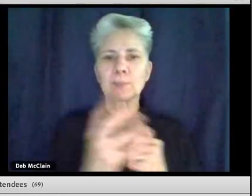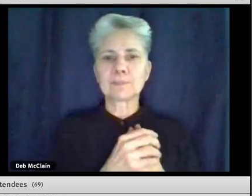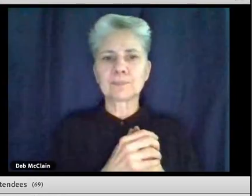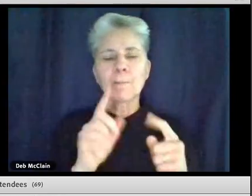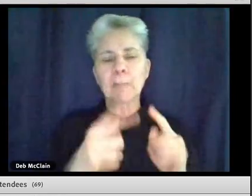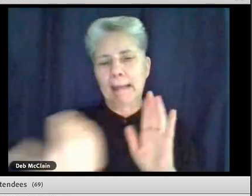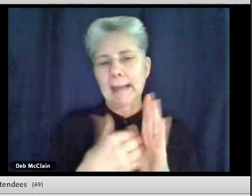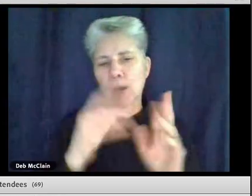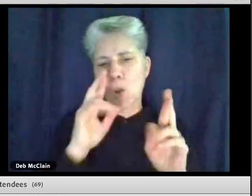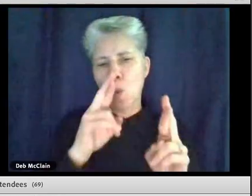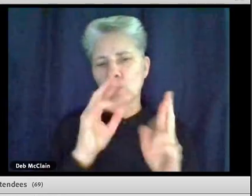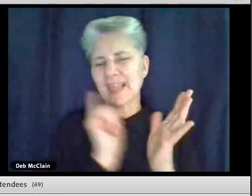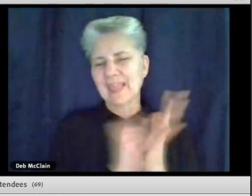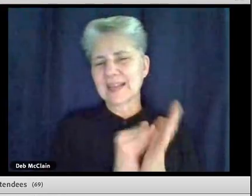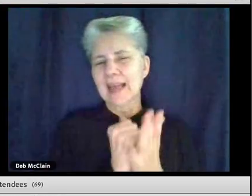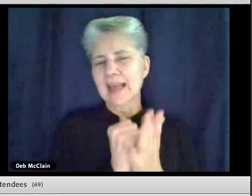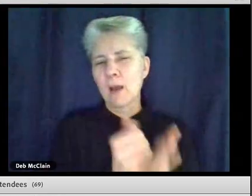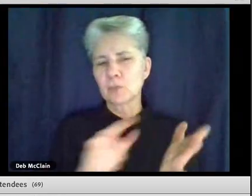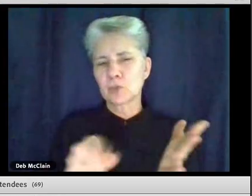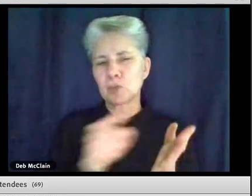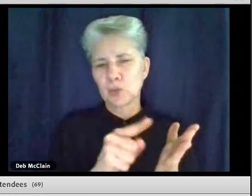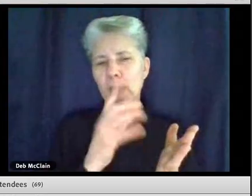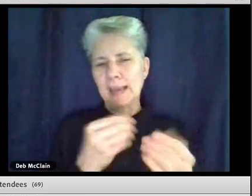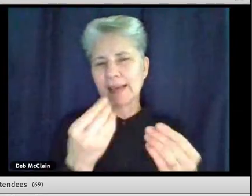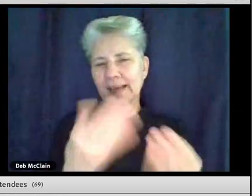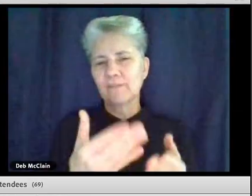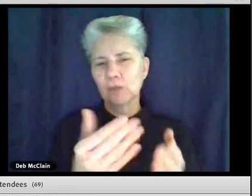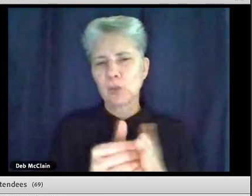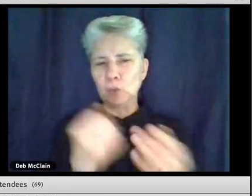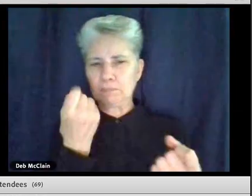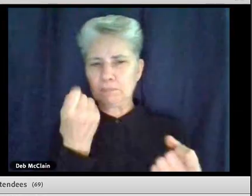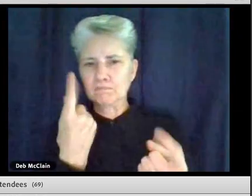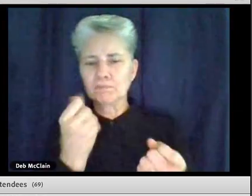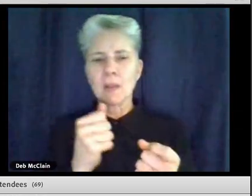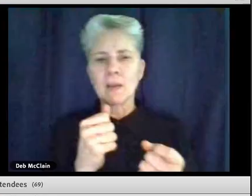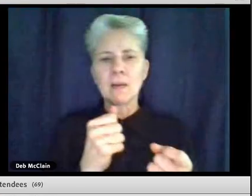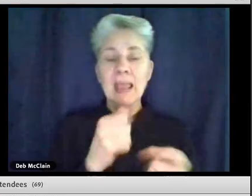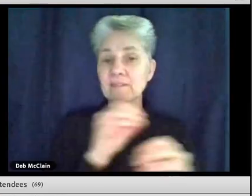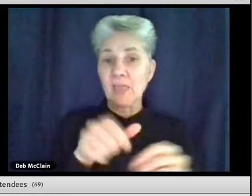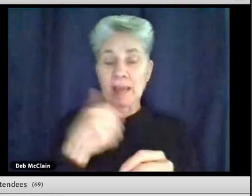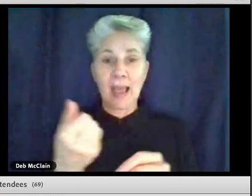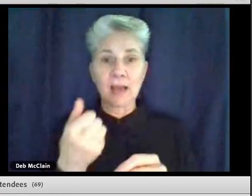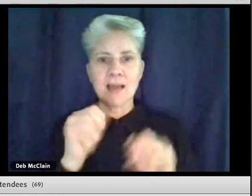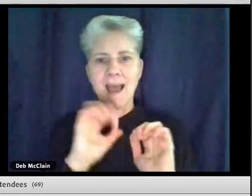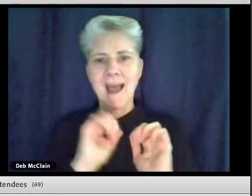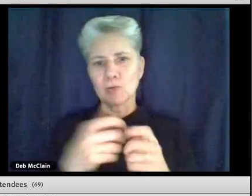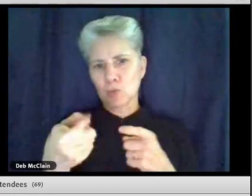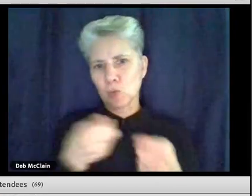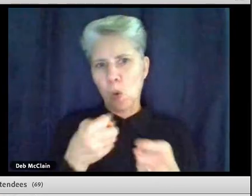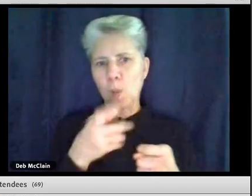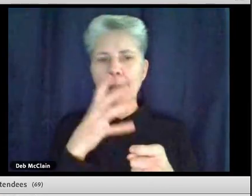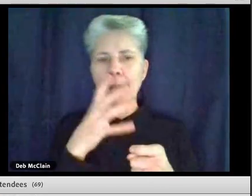Thank you so much. I'm sorry we're about 10 minutes over, but, again, hopefully this helped you, and given you some sites.